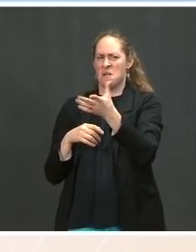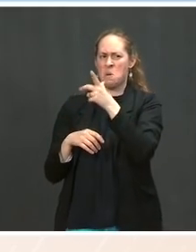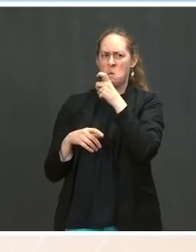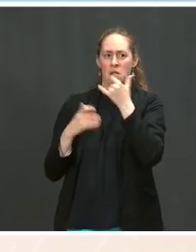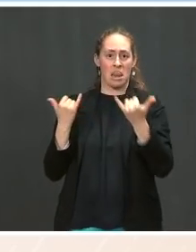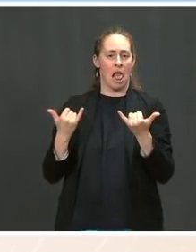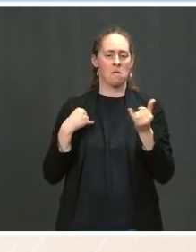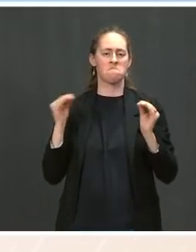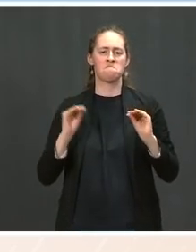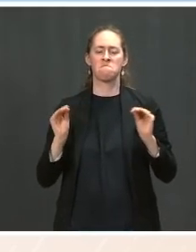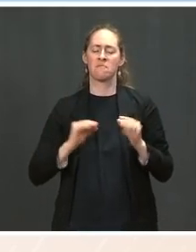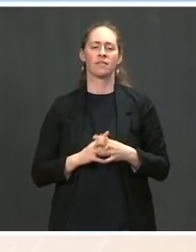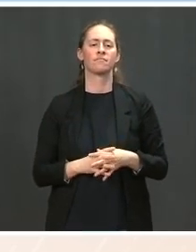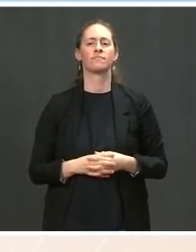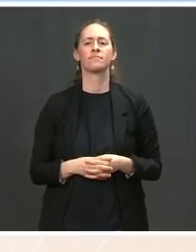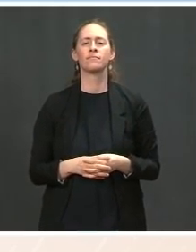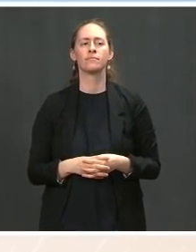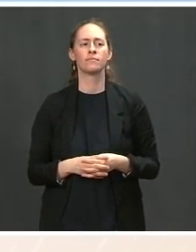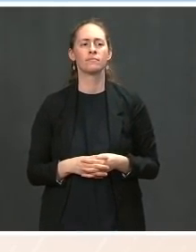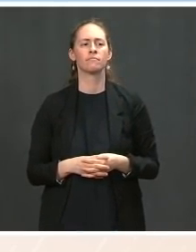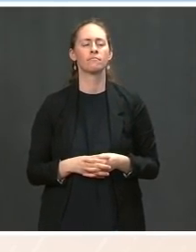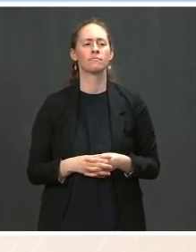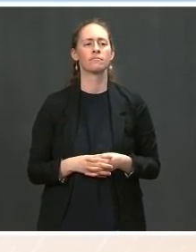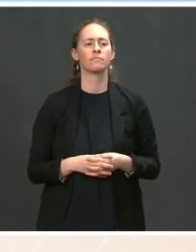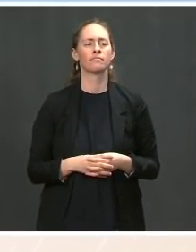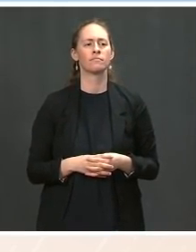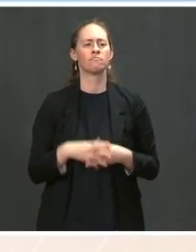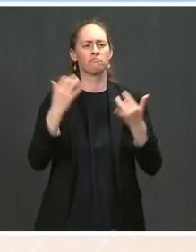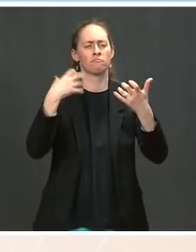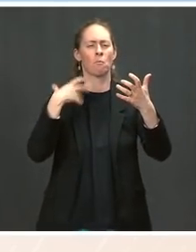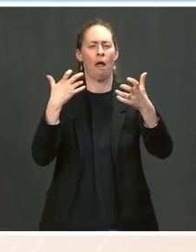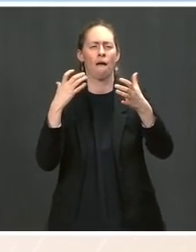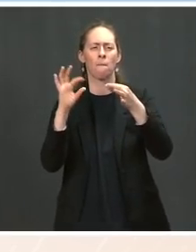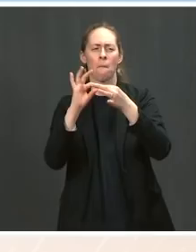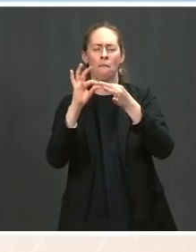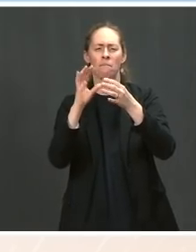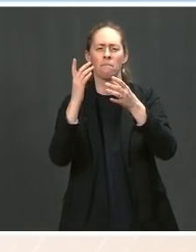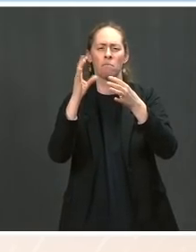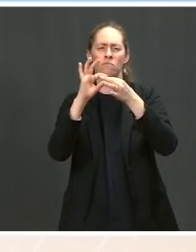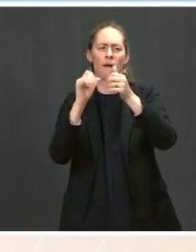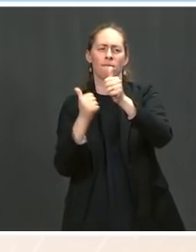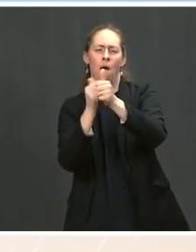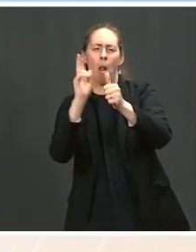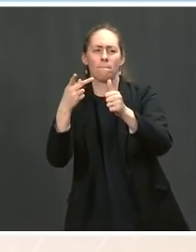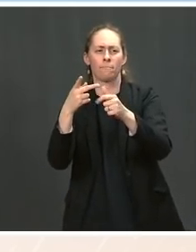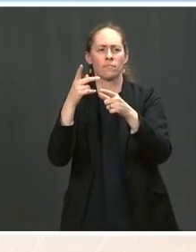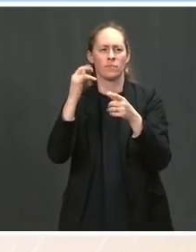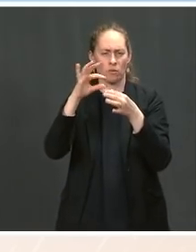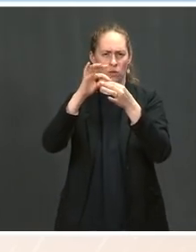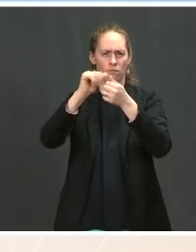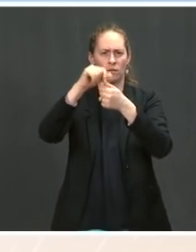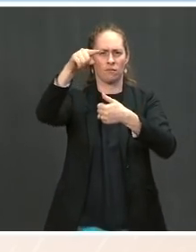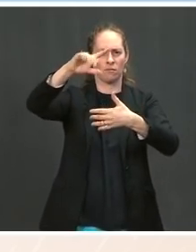The Press: Hi. So, just to follow up a little bit more on the Vice President's meeting about the Northern Triangle: Can you just help us figure out how that fits